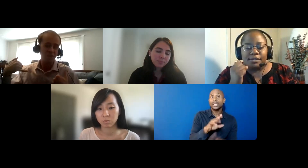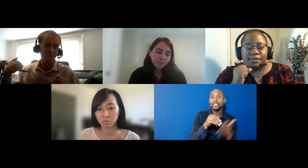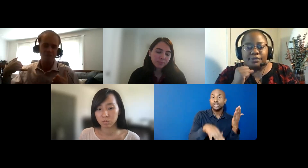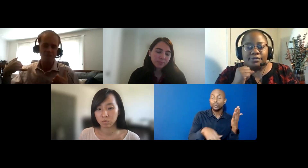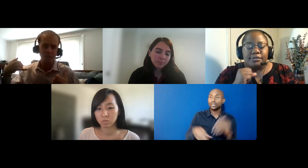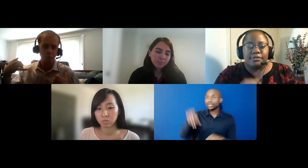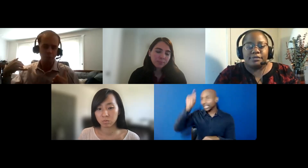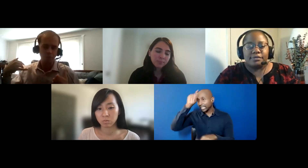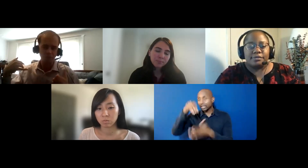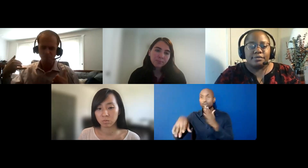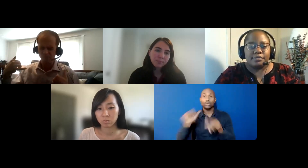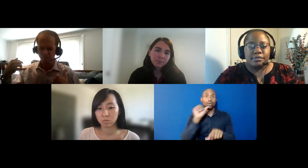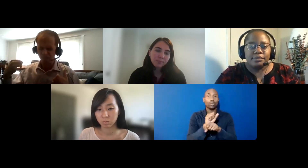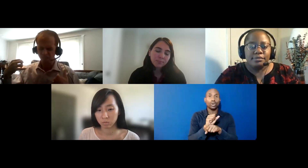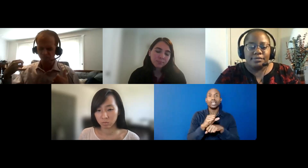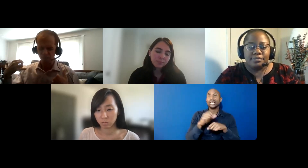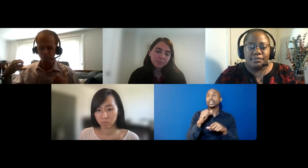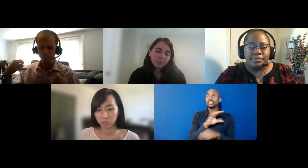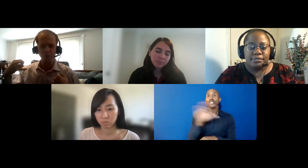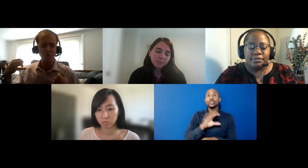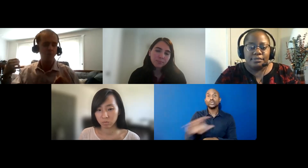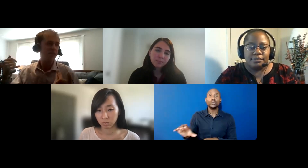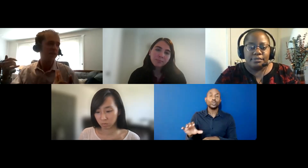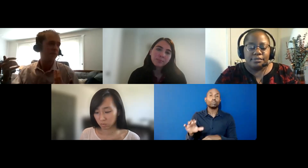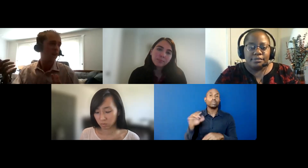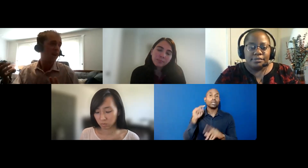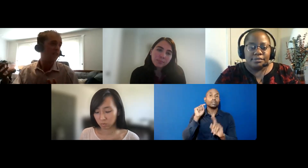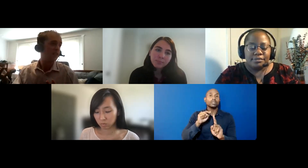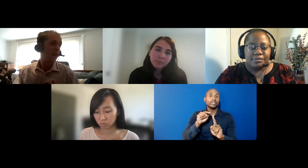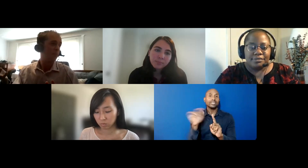But sometimes, when you’re abroad, it is the things that happen when you are at the